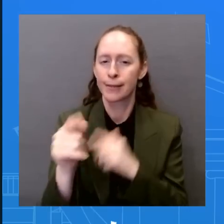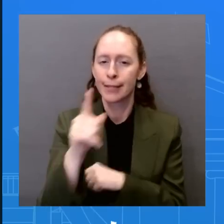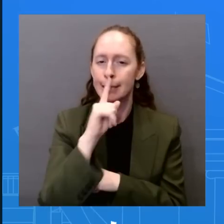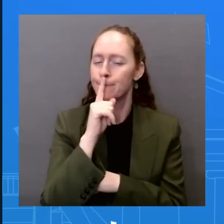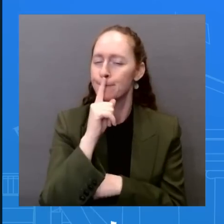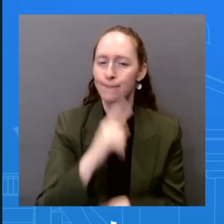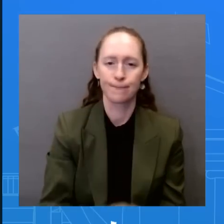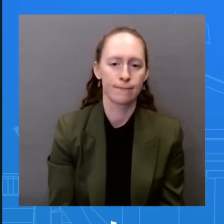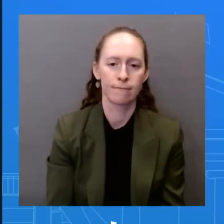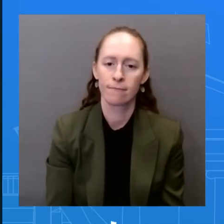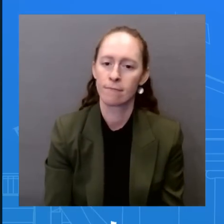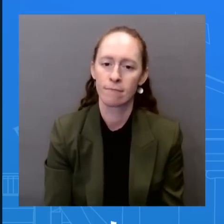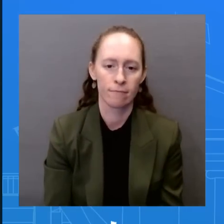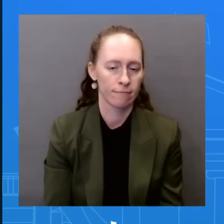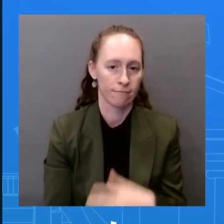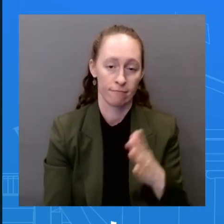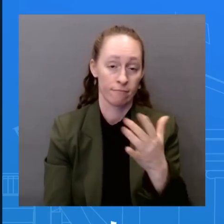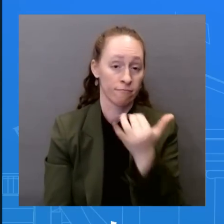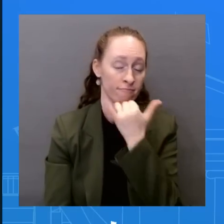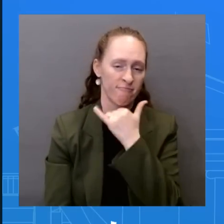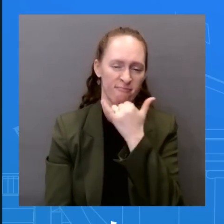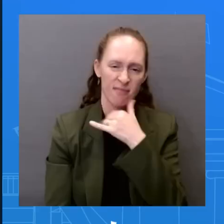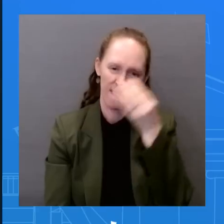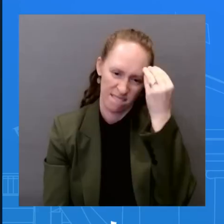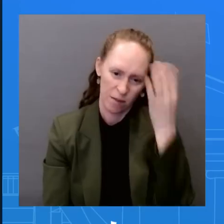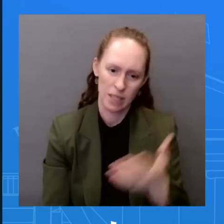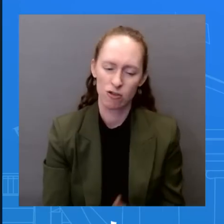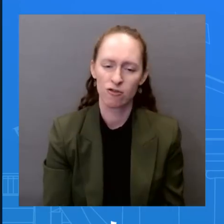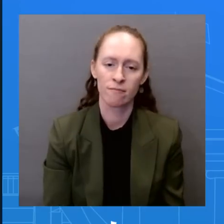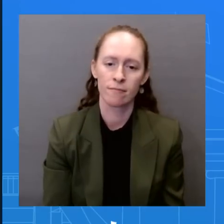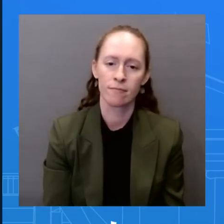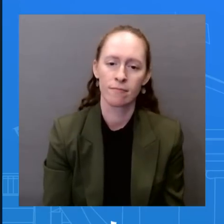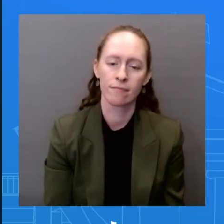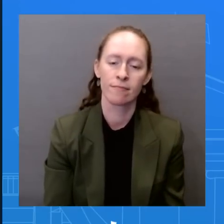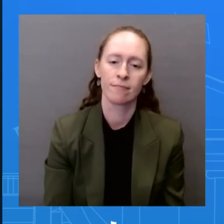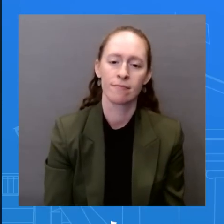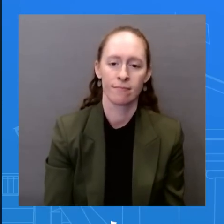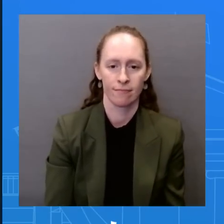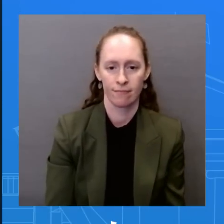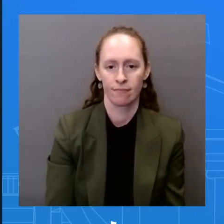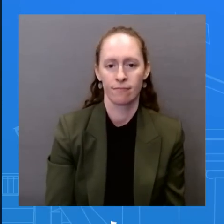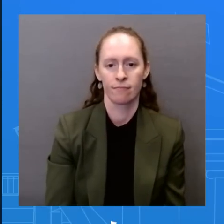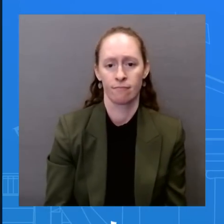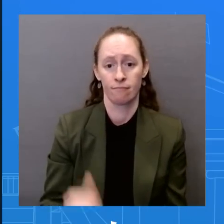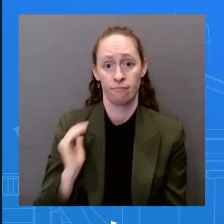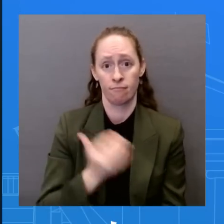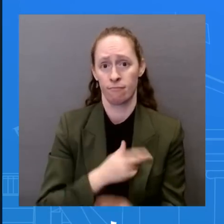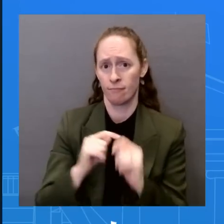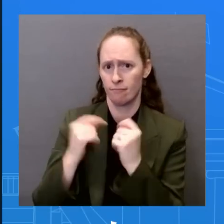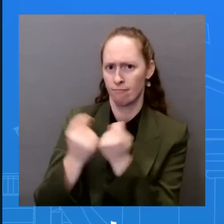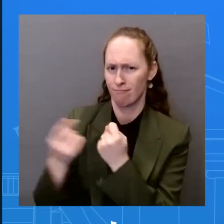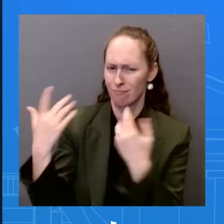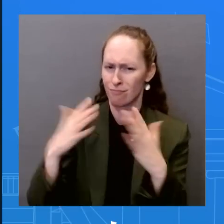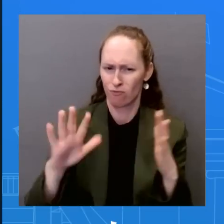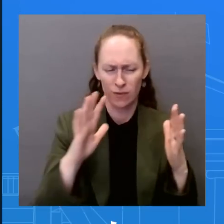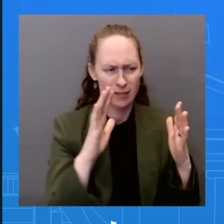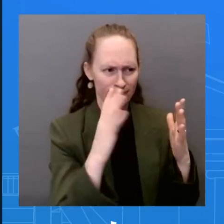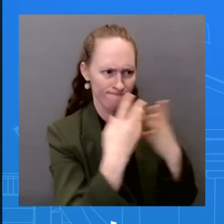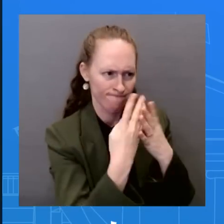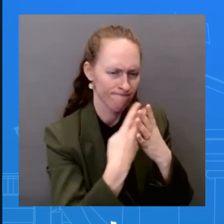I know that our team has spoken to your team about this, and the DHS has provided a comment saying just that.